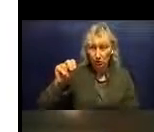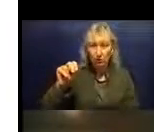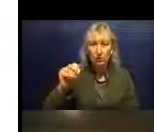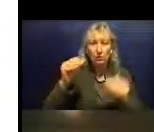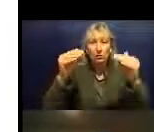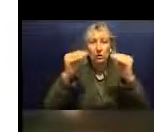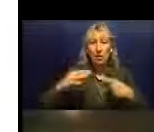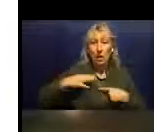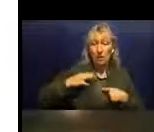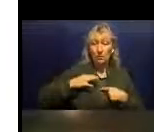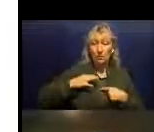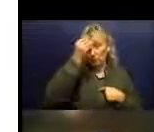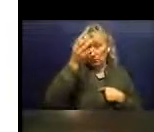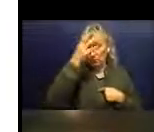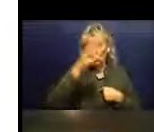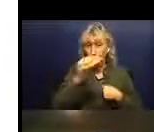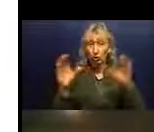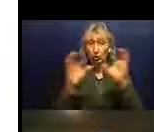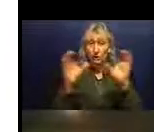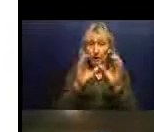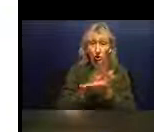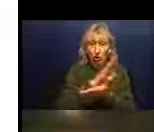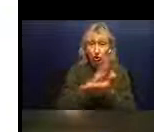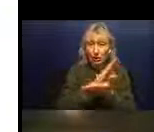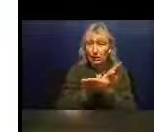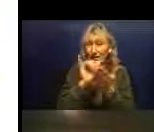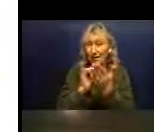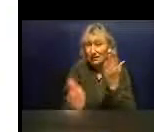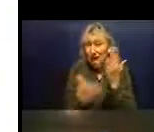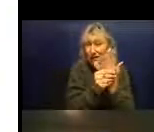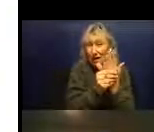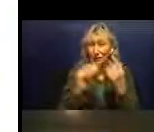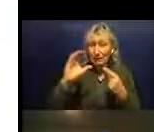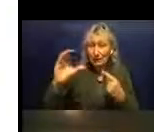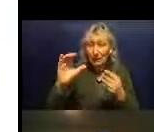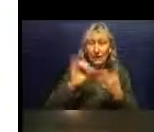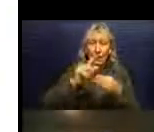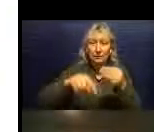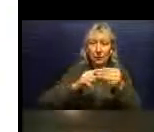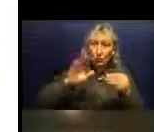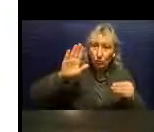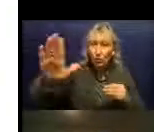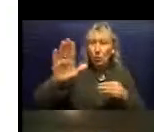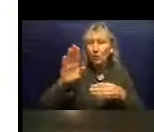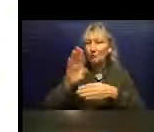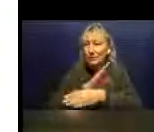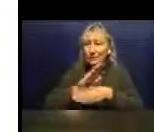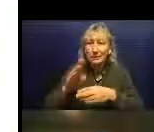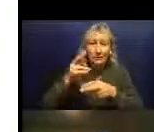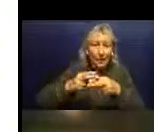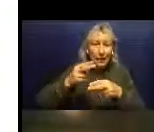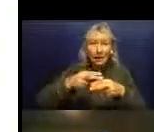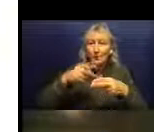released. but it does need to meet the standard of for proprietary exemption applicant information and certification sheet.